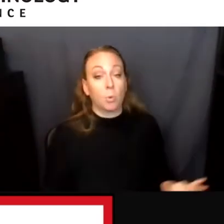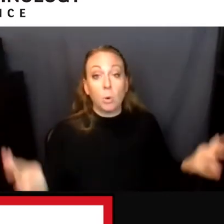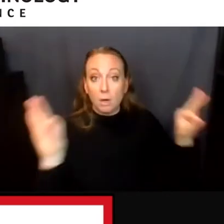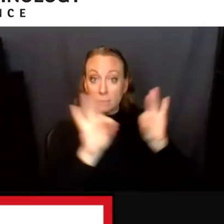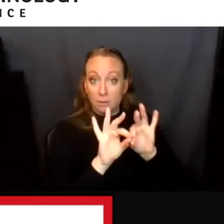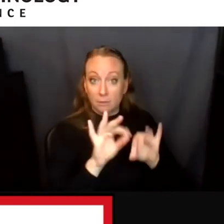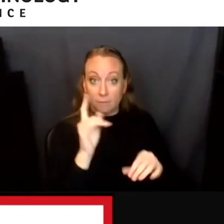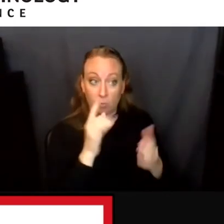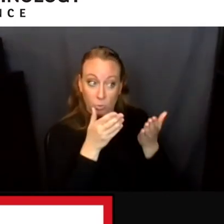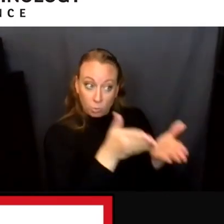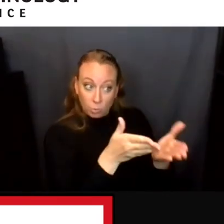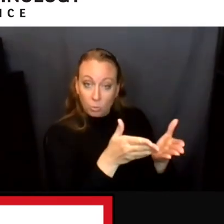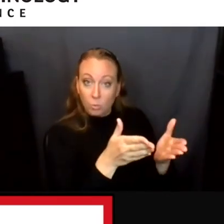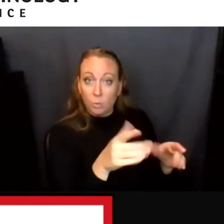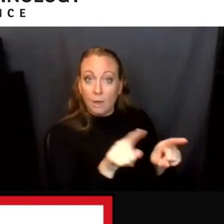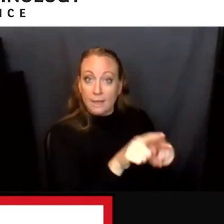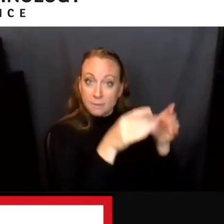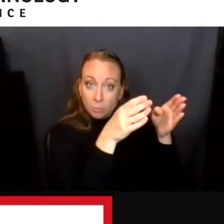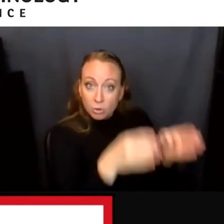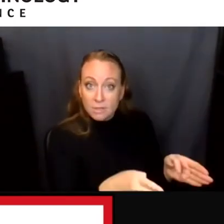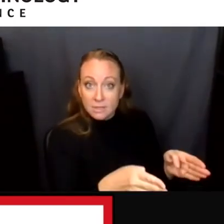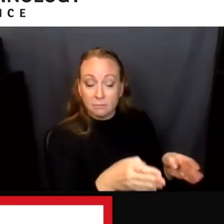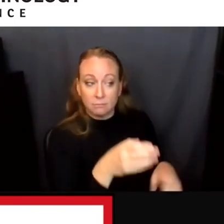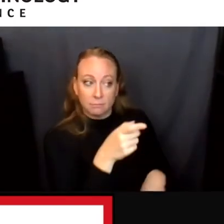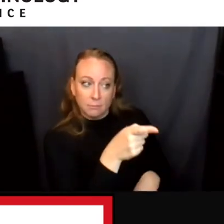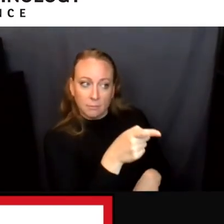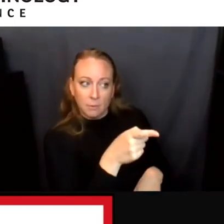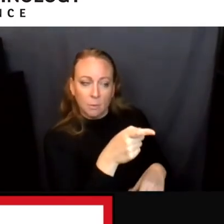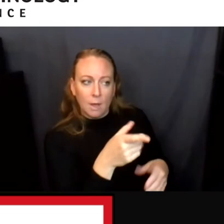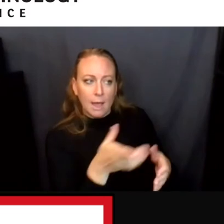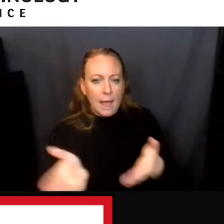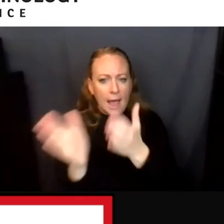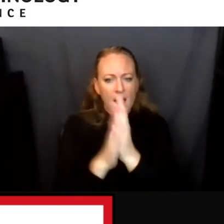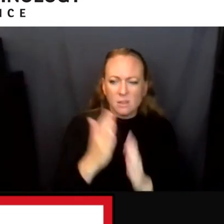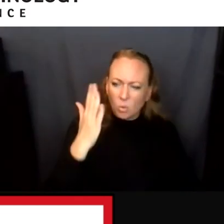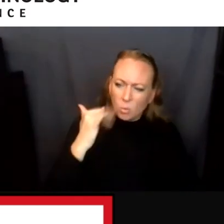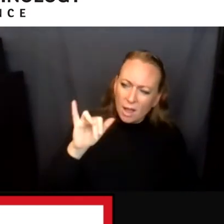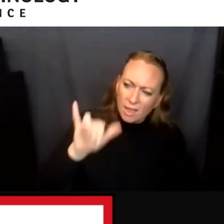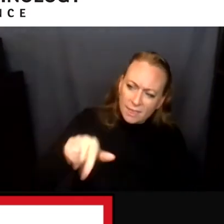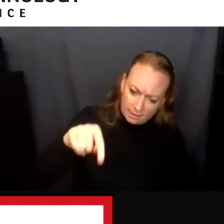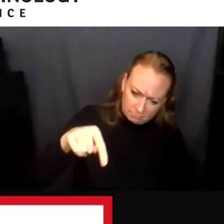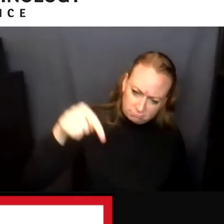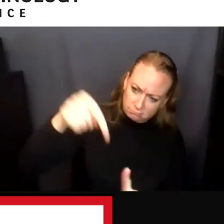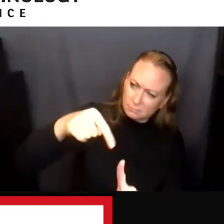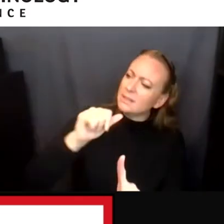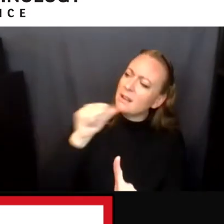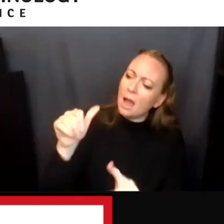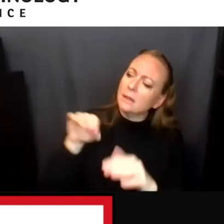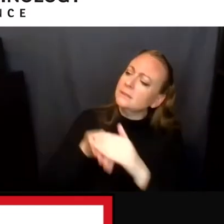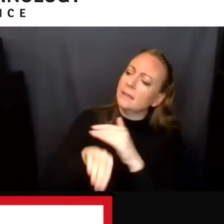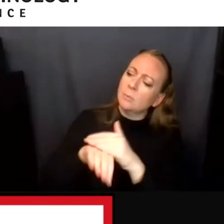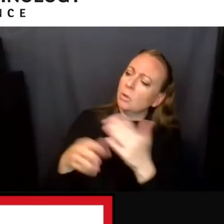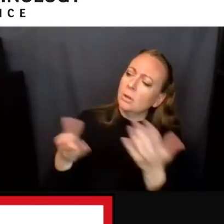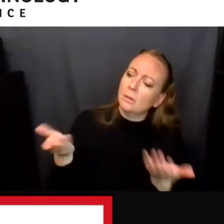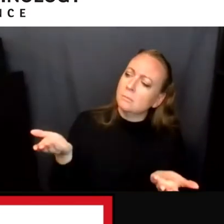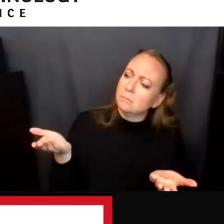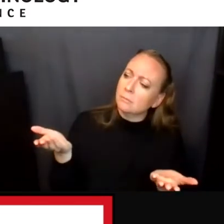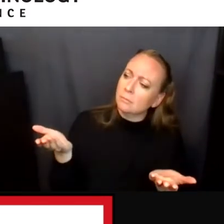to ask why it's not accessible. And that, say if it's appropriate,